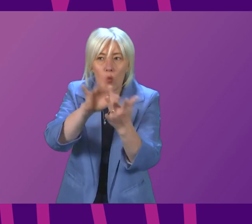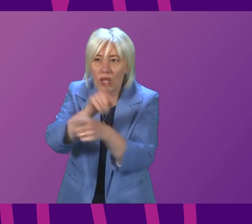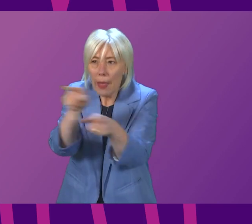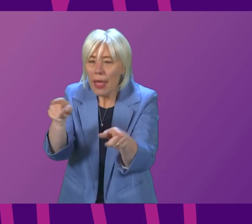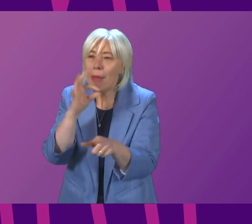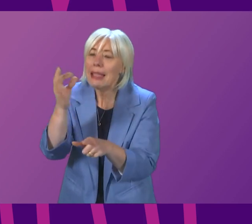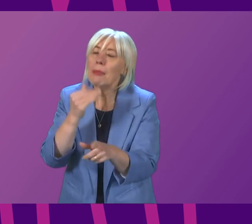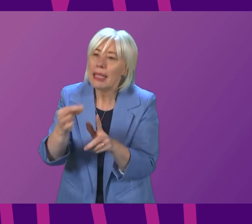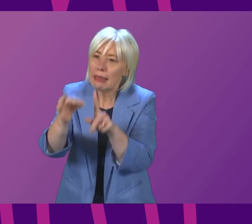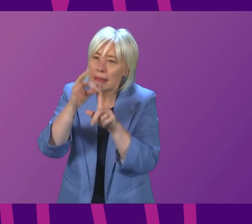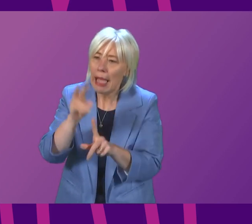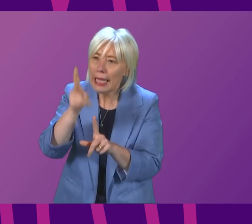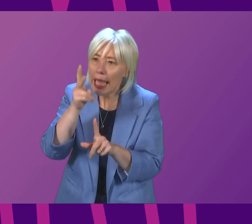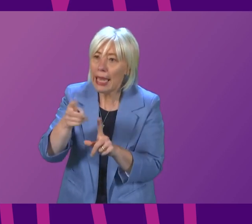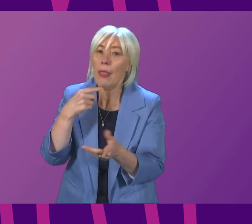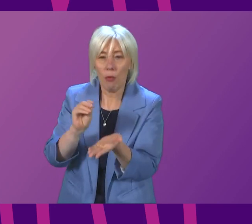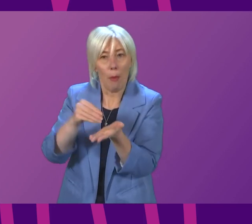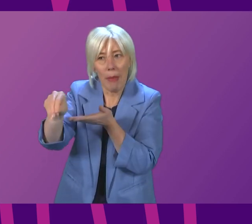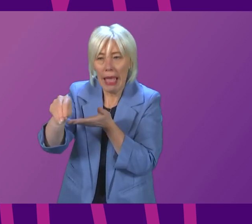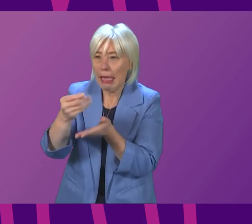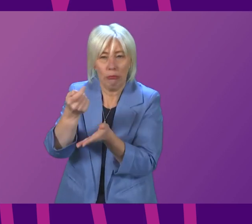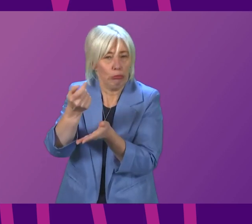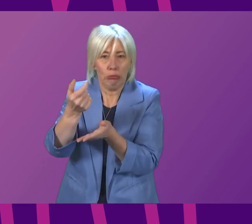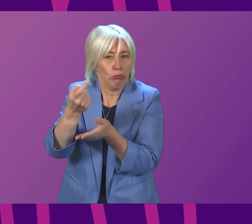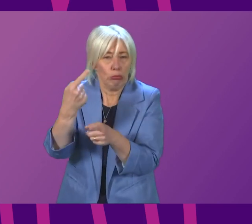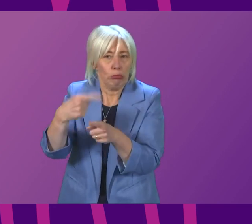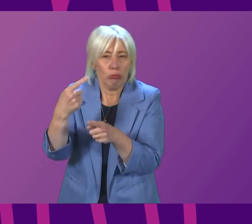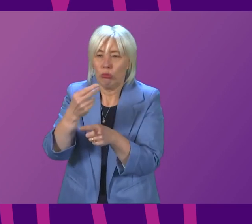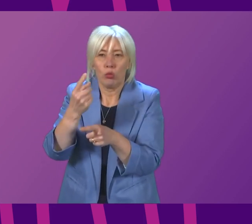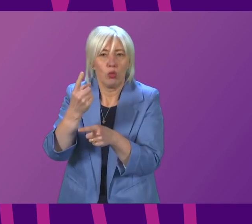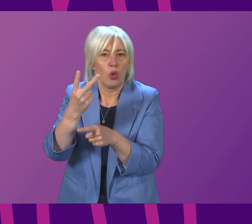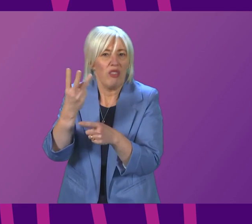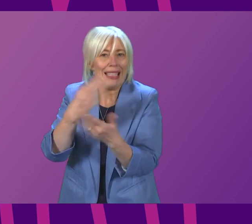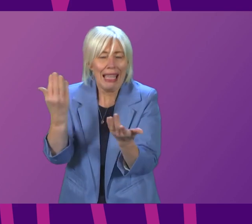their application, and then payment will be made within a matter of days once that application has been received.